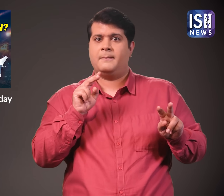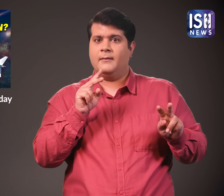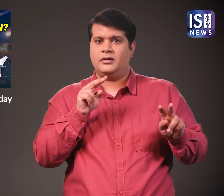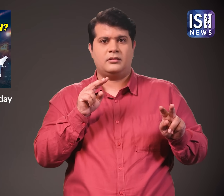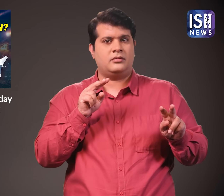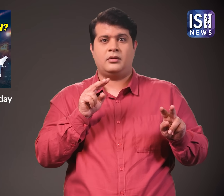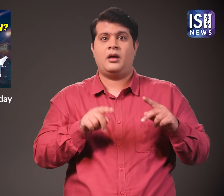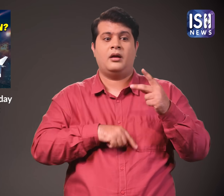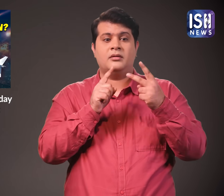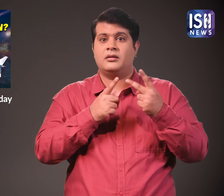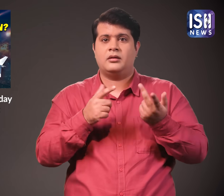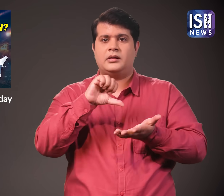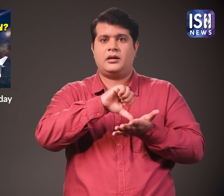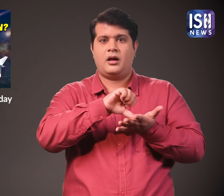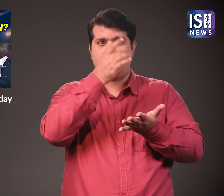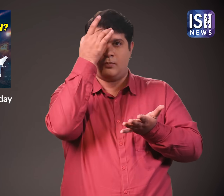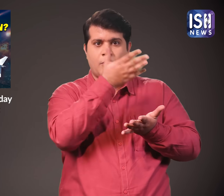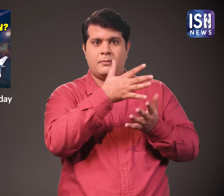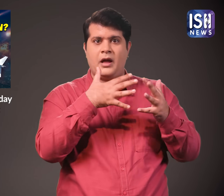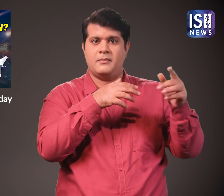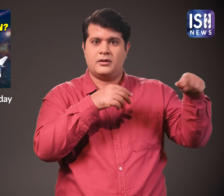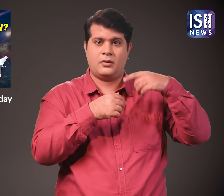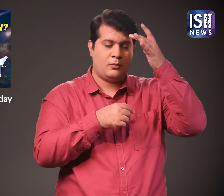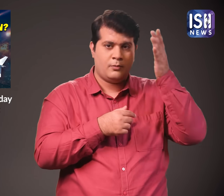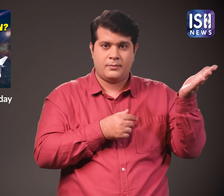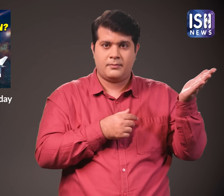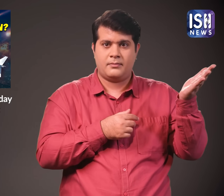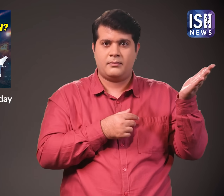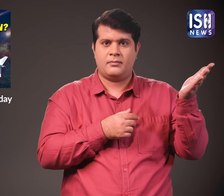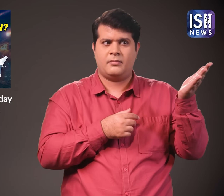Additionally, the U.S. is also involved in a conflict with Iran.